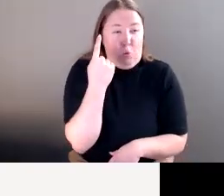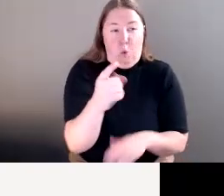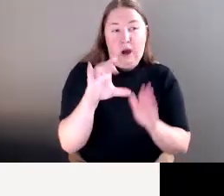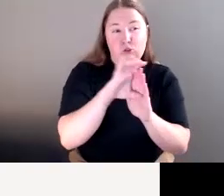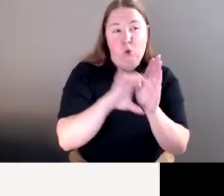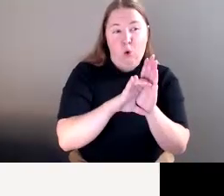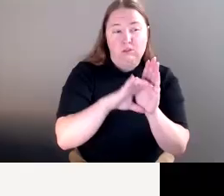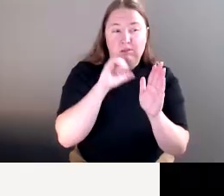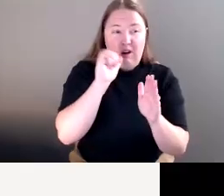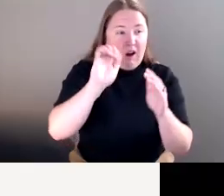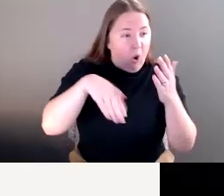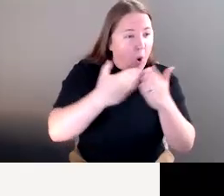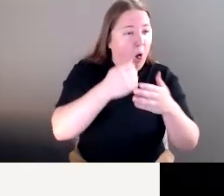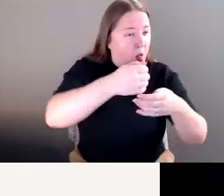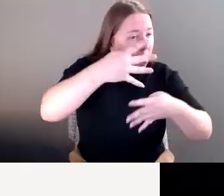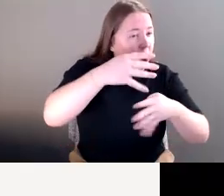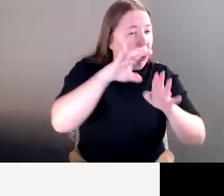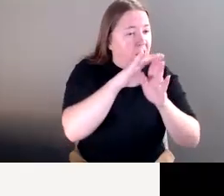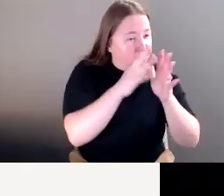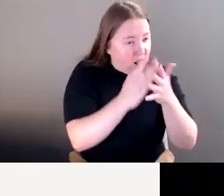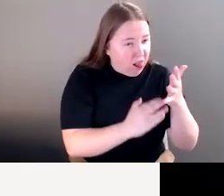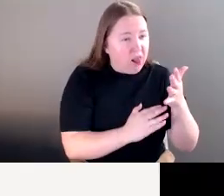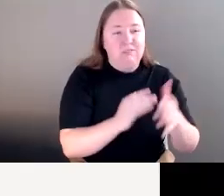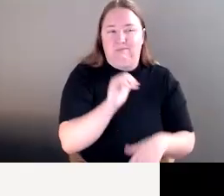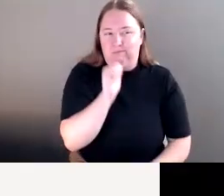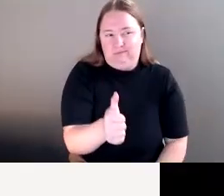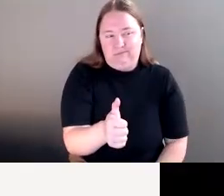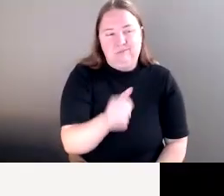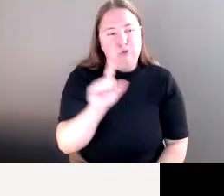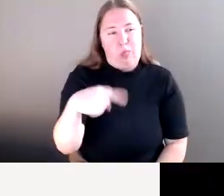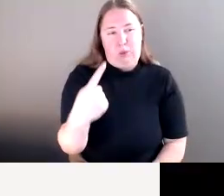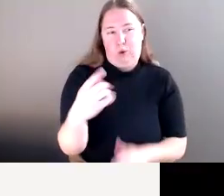So it's not going to look at your entire account or, you know, all the courses